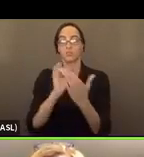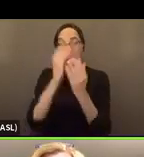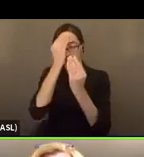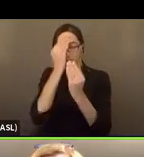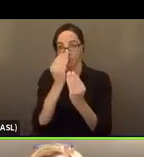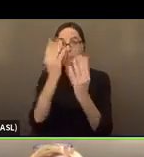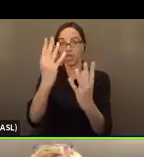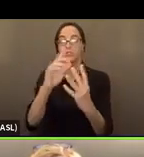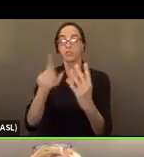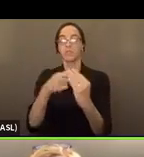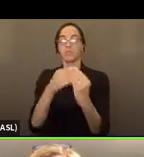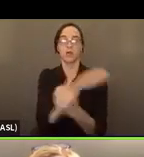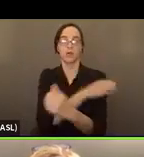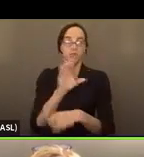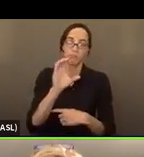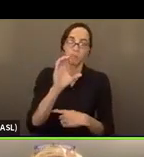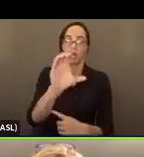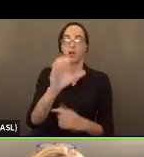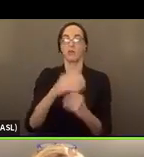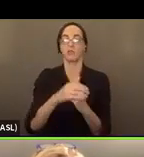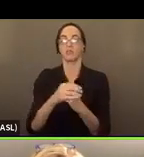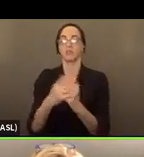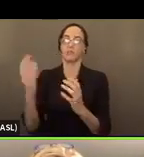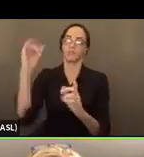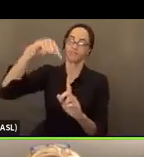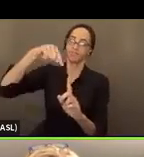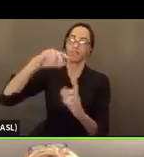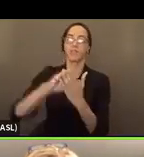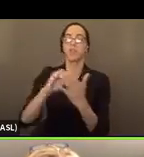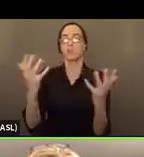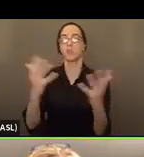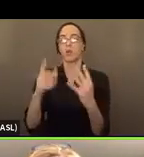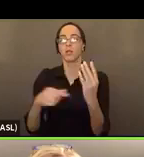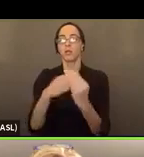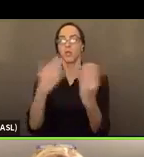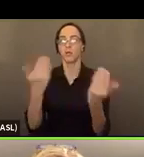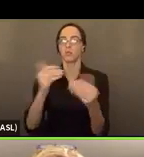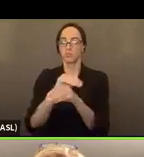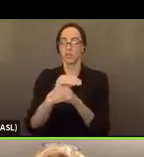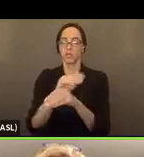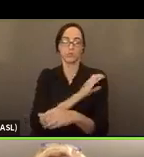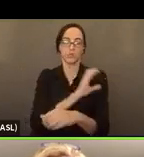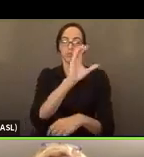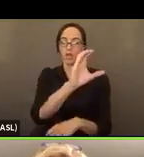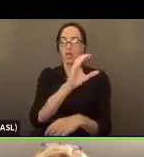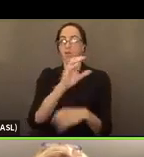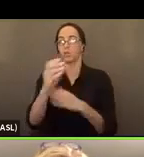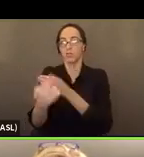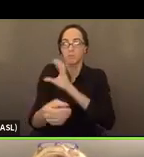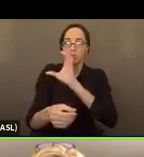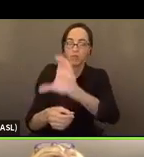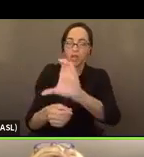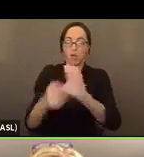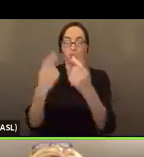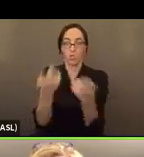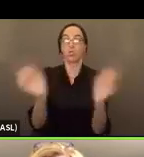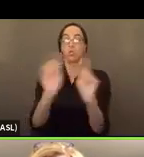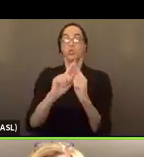empower you to feel the safest you can um when we face these multiple disasters which unfortunately